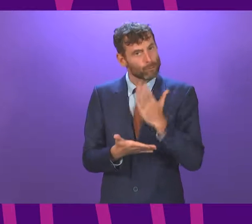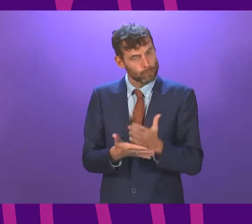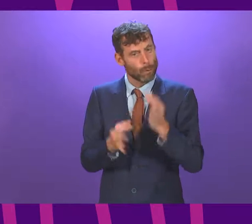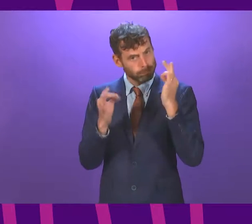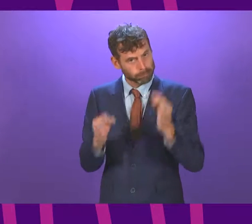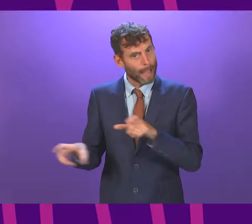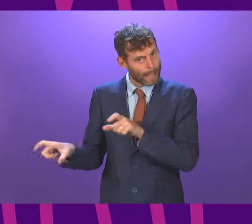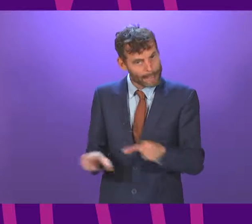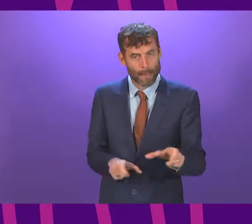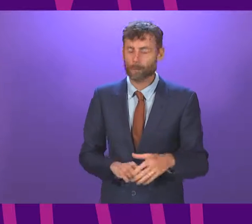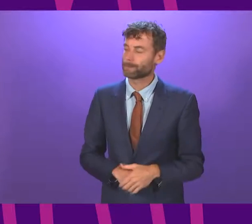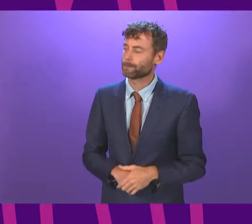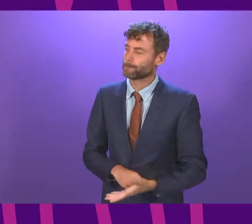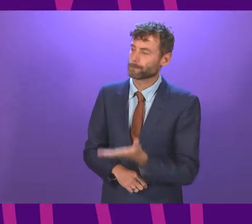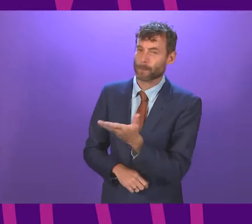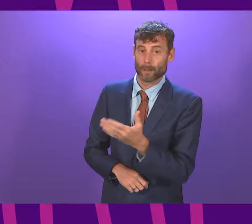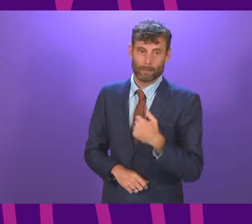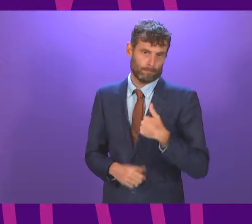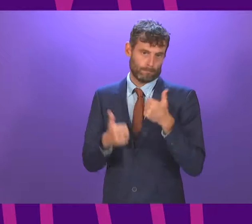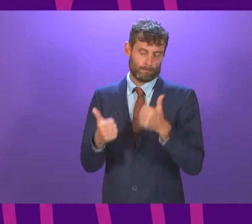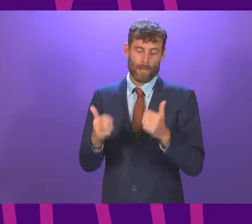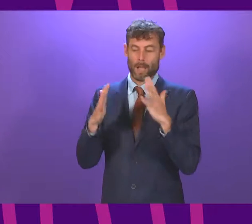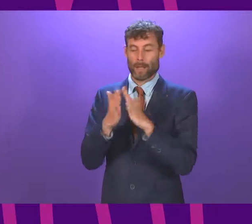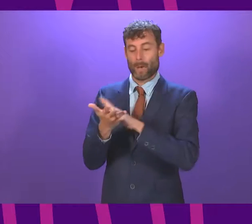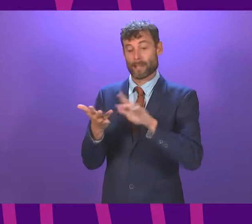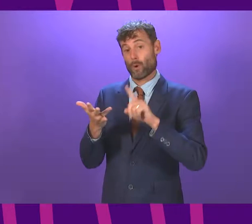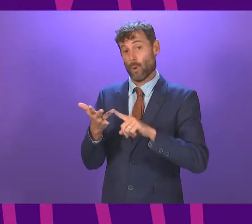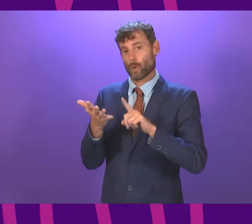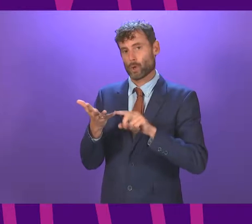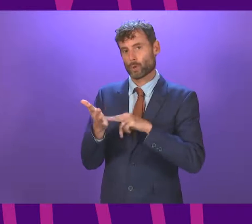I welcome the statement from the WHO and UNICEF that educating children safely must